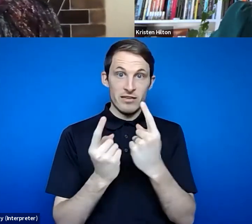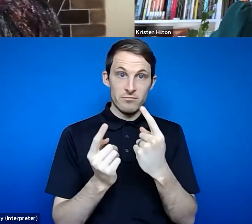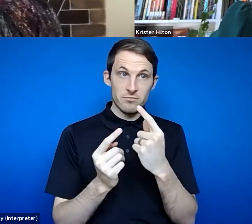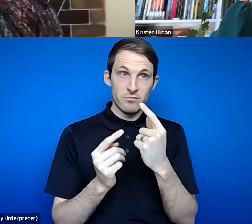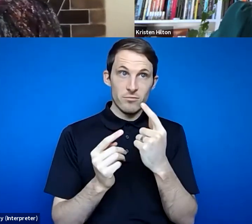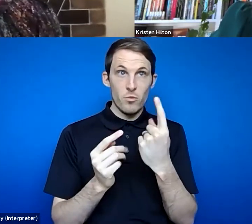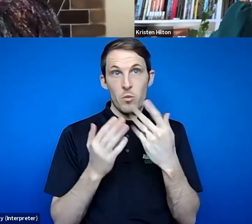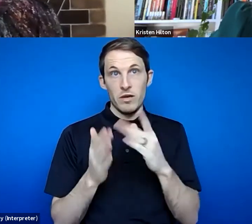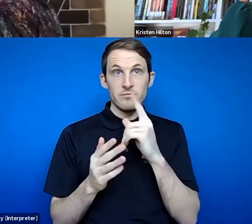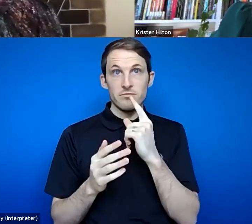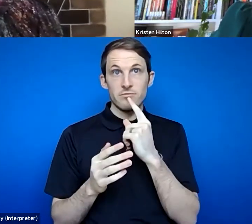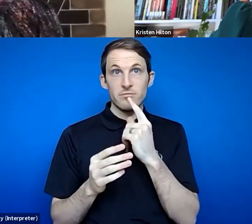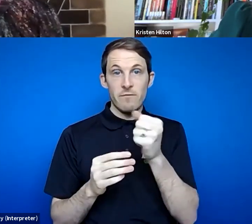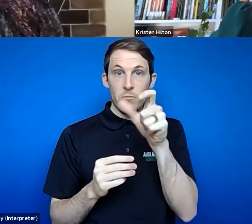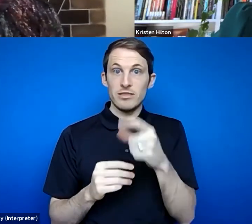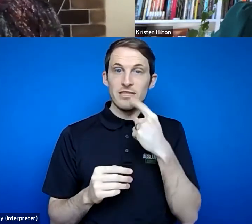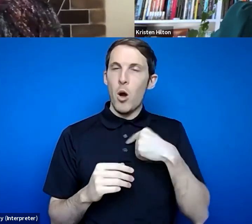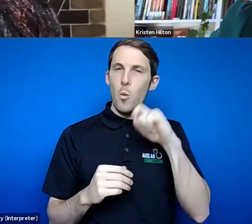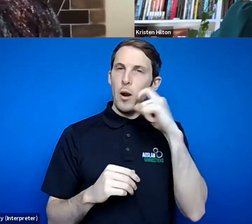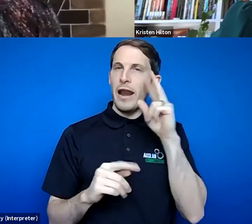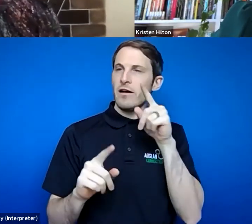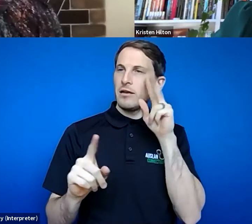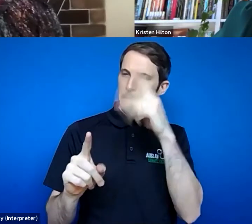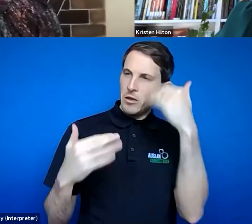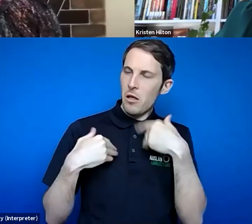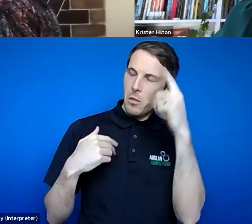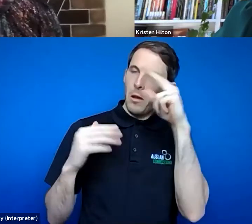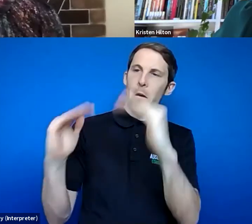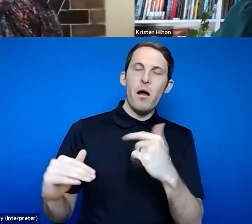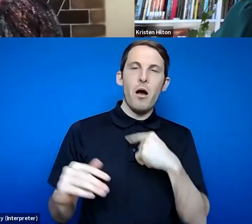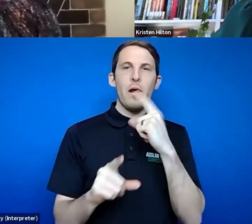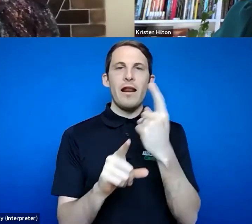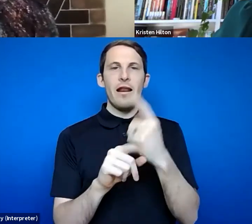a mental health condition" it is another thing to say "and I'd happily give them a job in